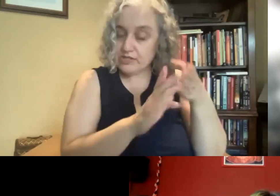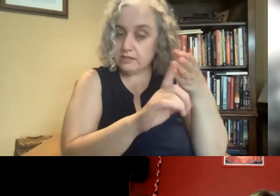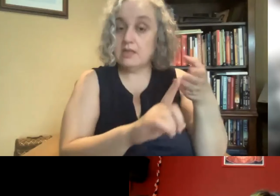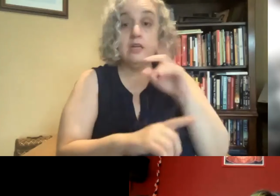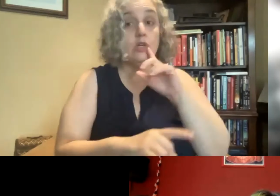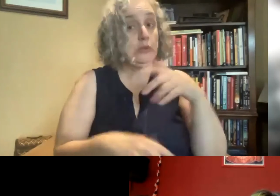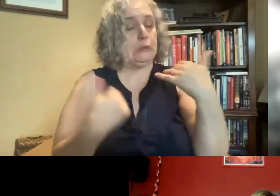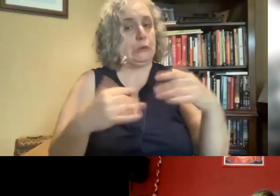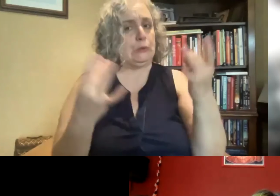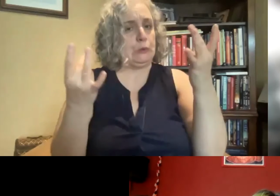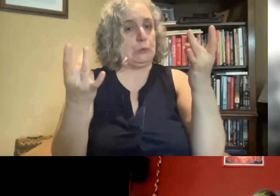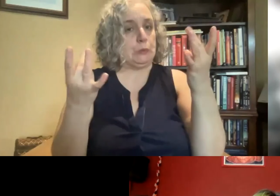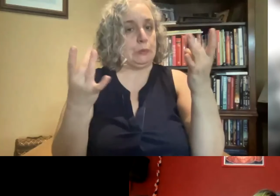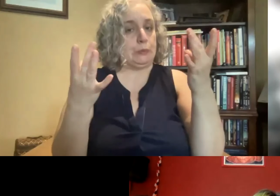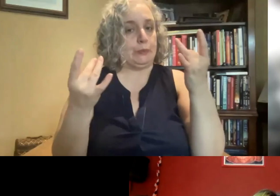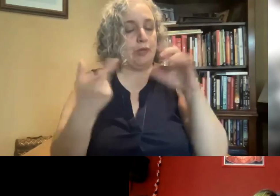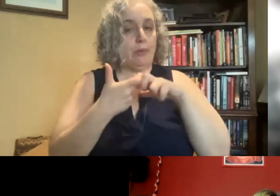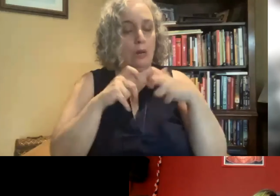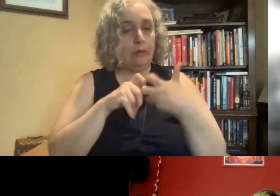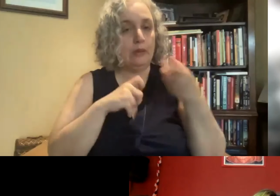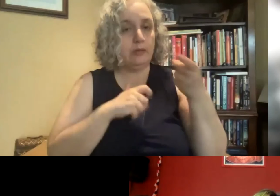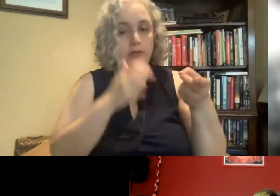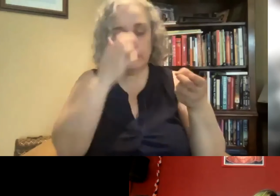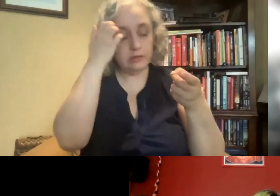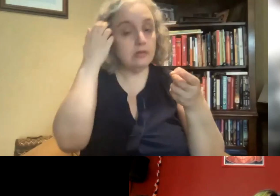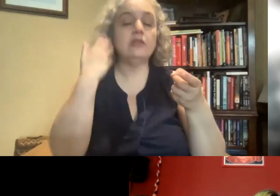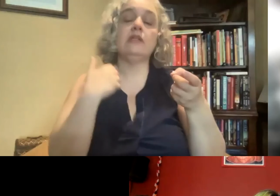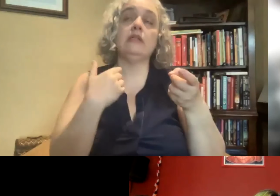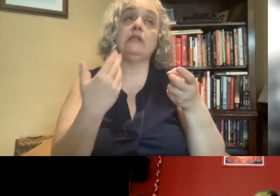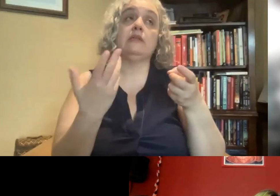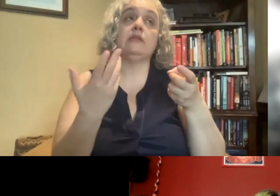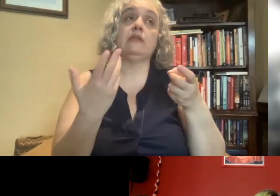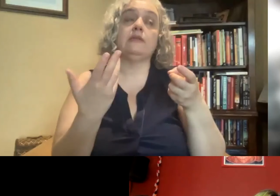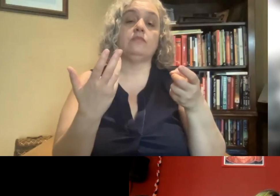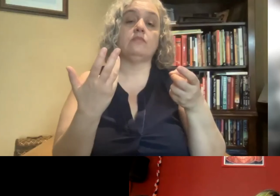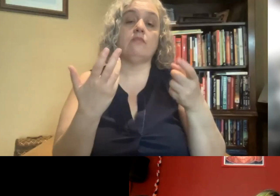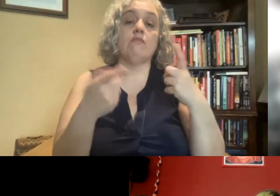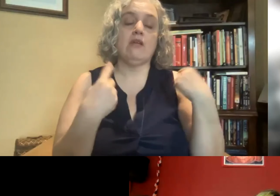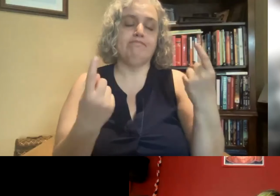I don't have a good answer for that. I think where I see the most interesting things happening